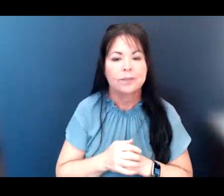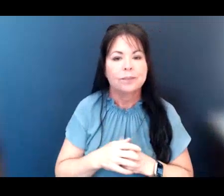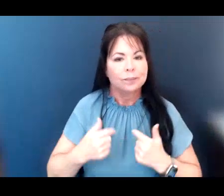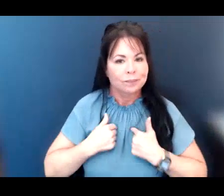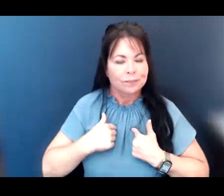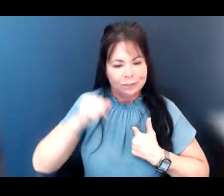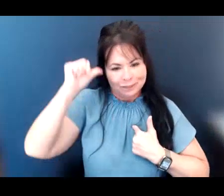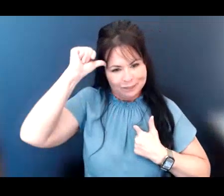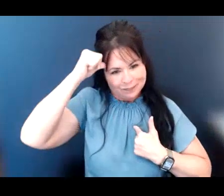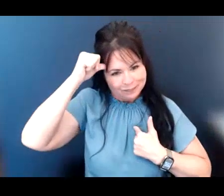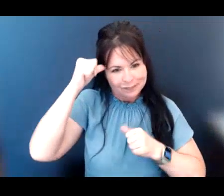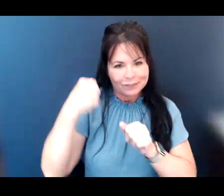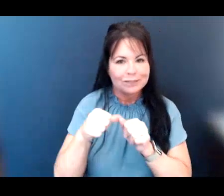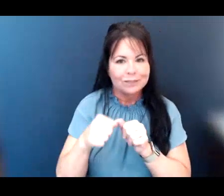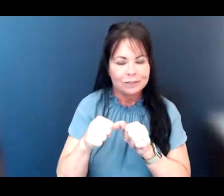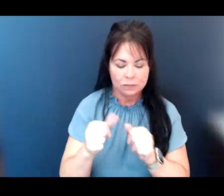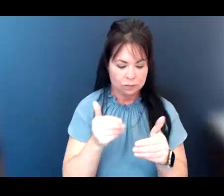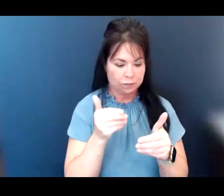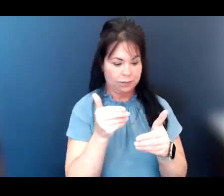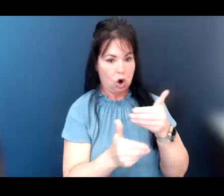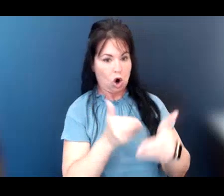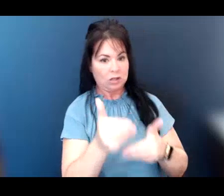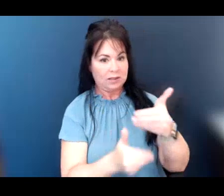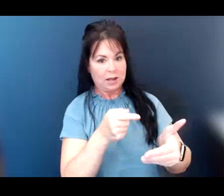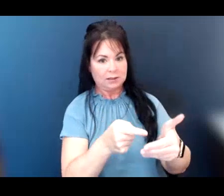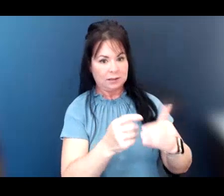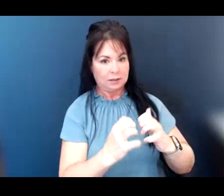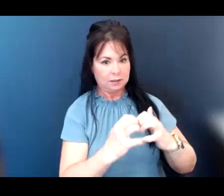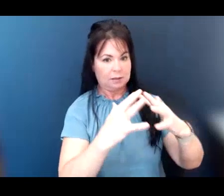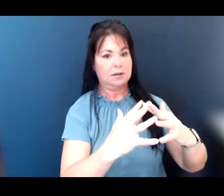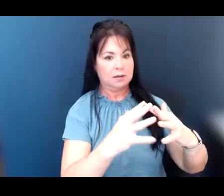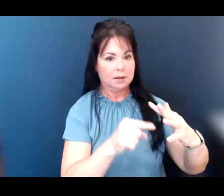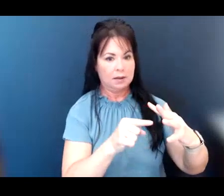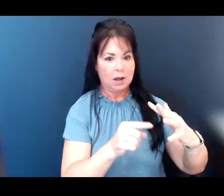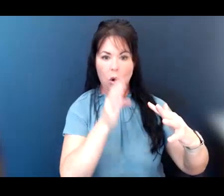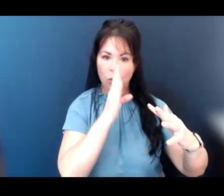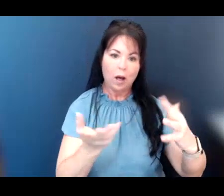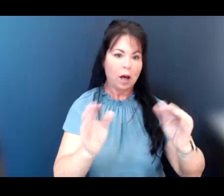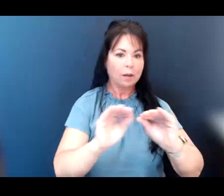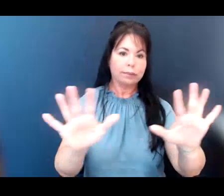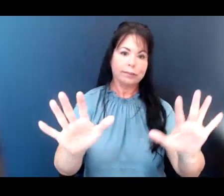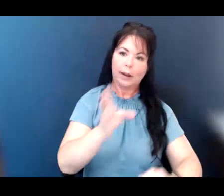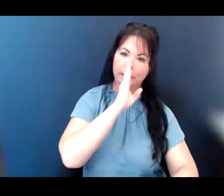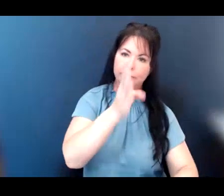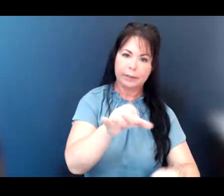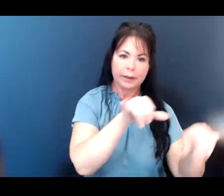create a process that's going to be straightforward and across-the-board even for everyone.